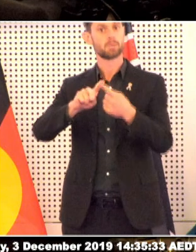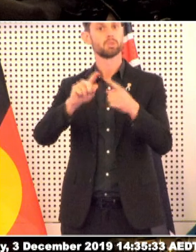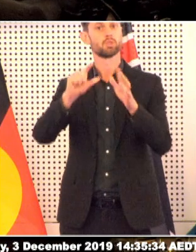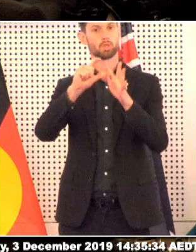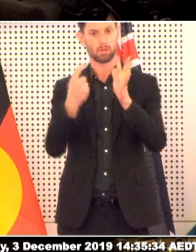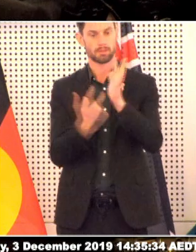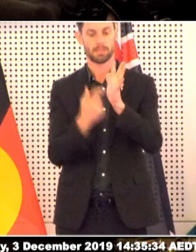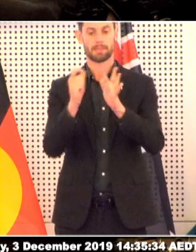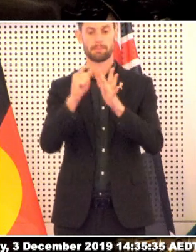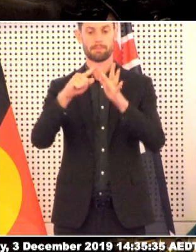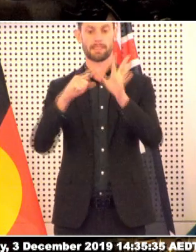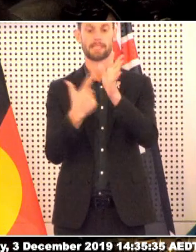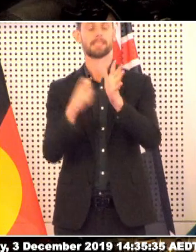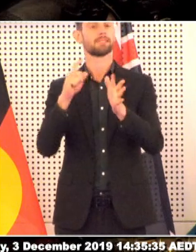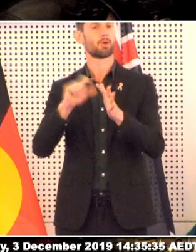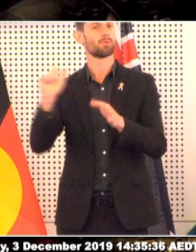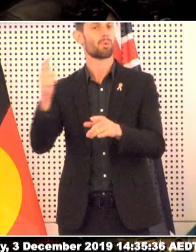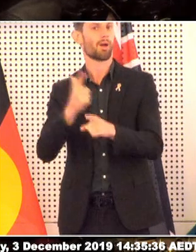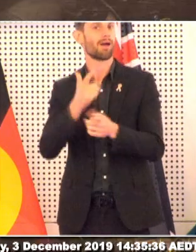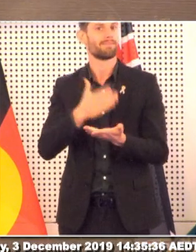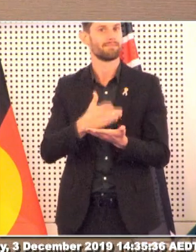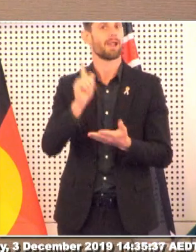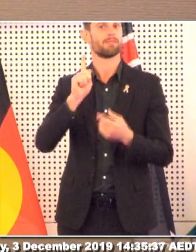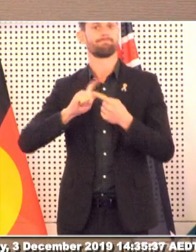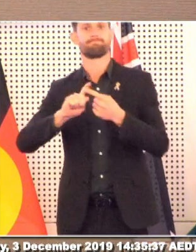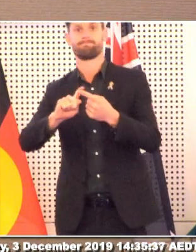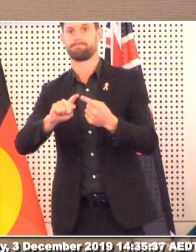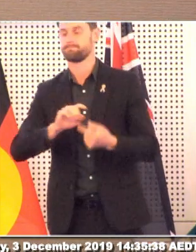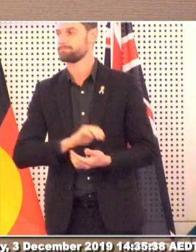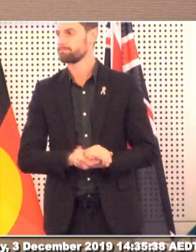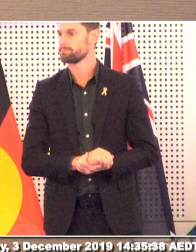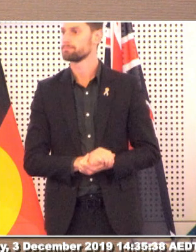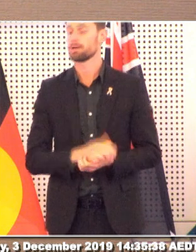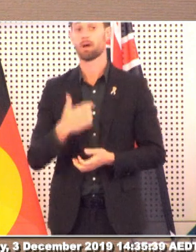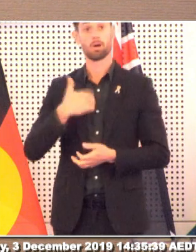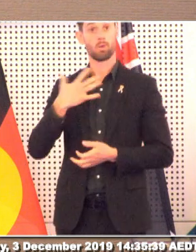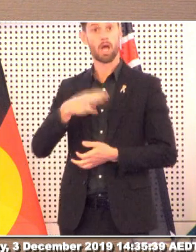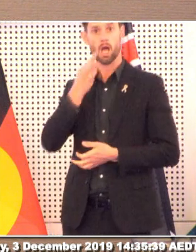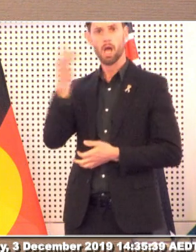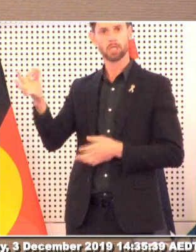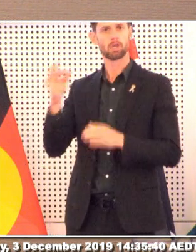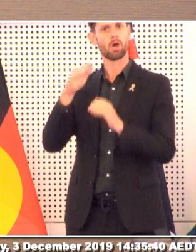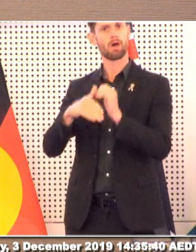And Dr Pearce, I want to start with some changes that are going to take place in March next year.